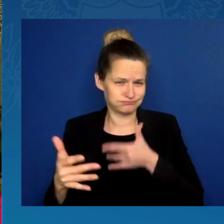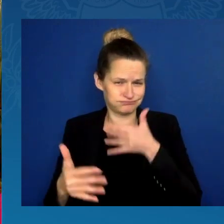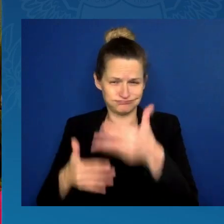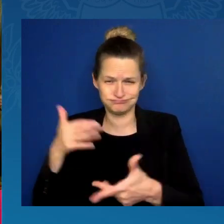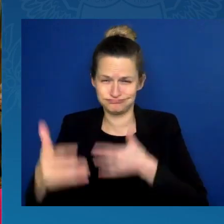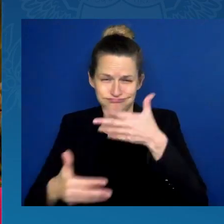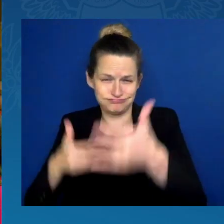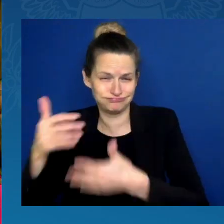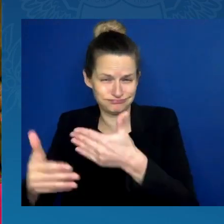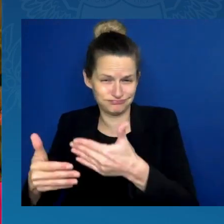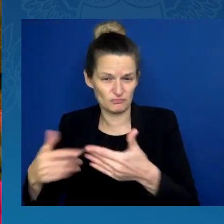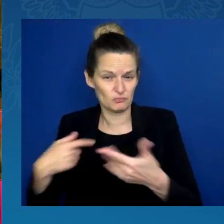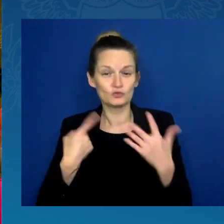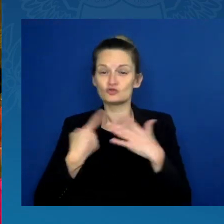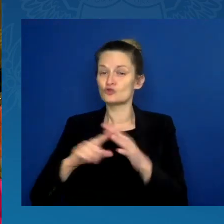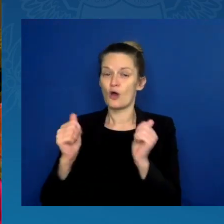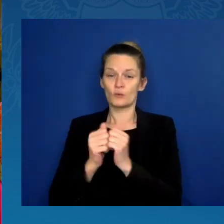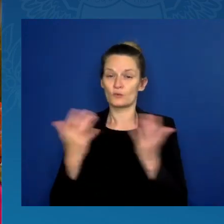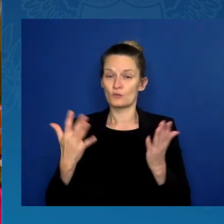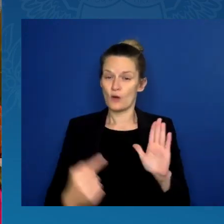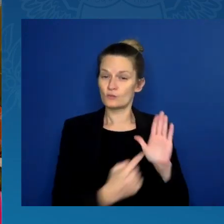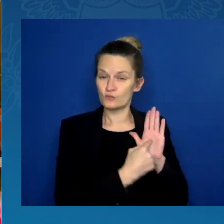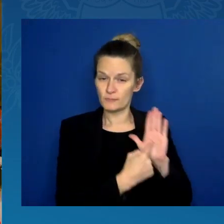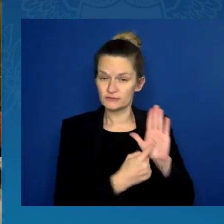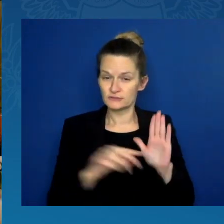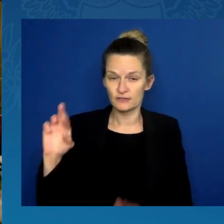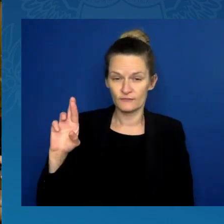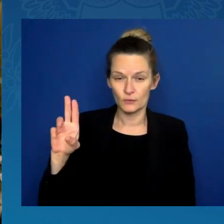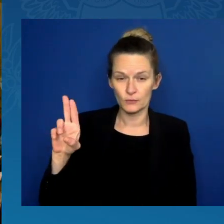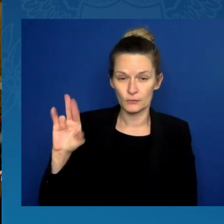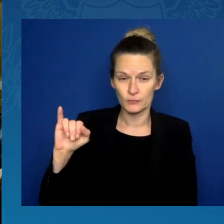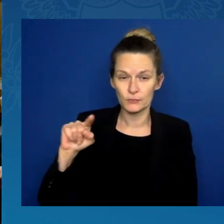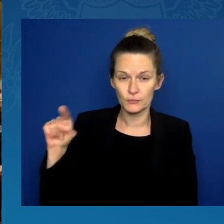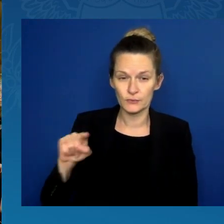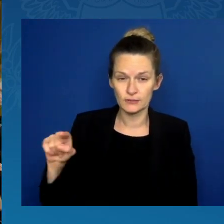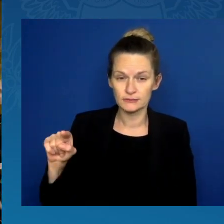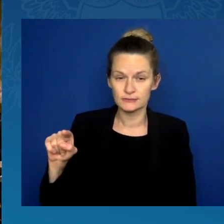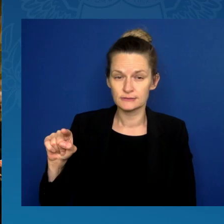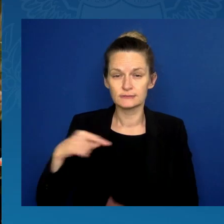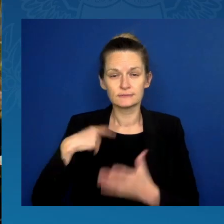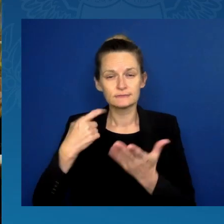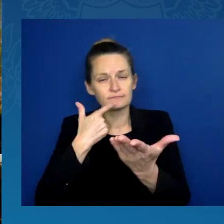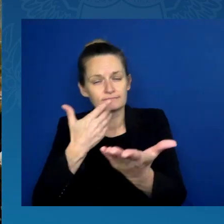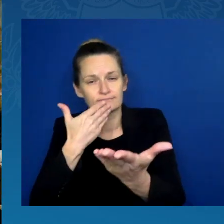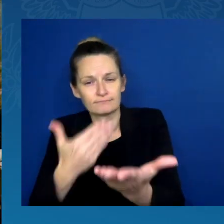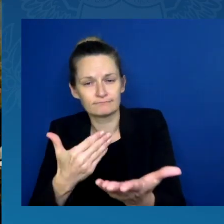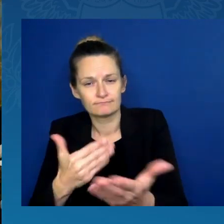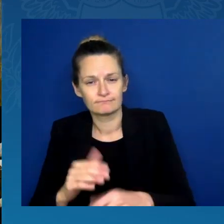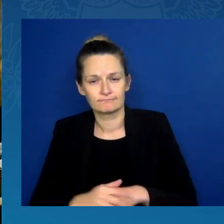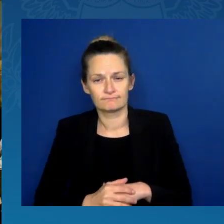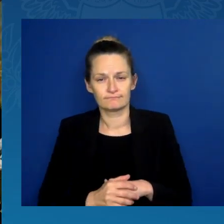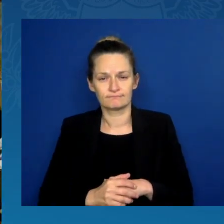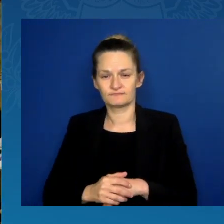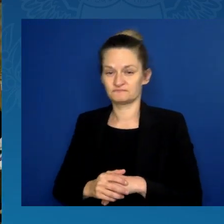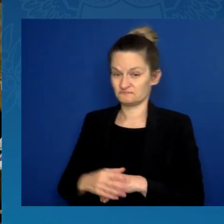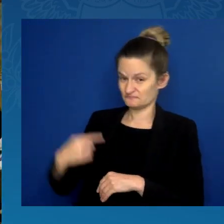Representative Ruiz: Thank you. Since being elected to the Kansas legislature, I and other reproductive health --